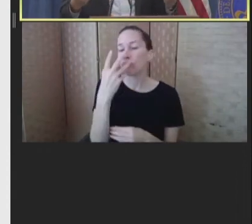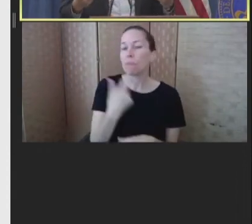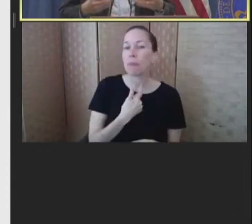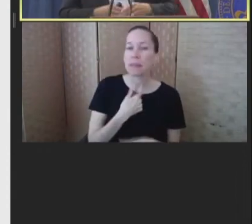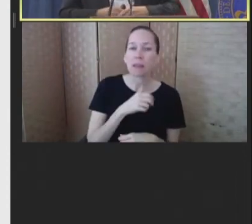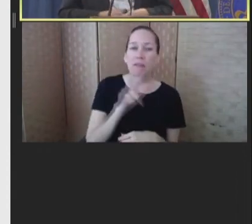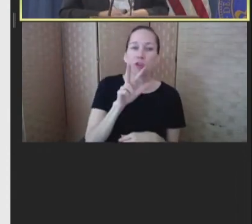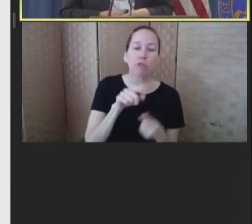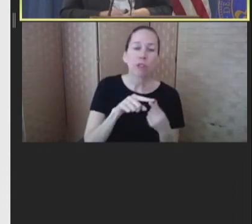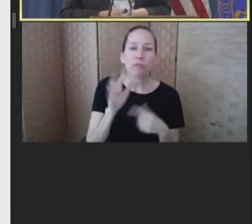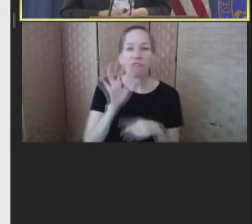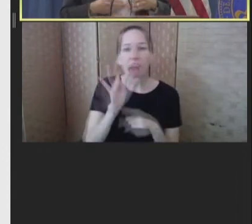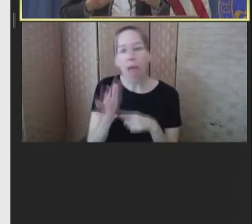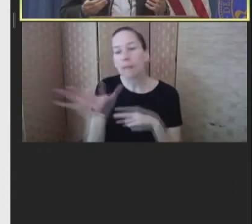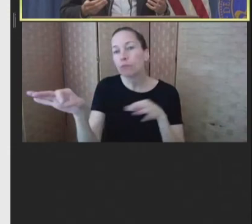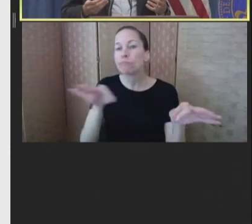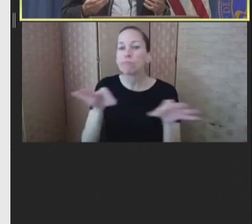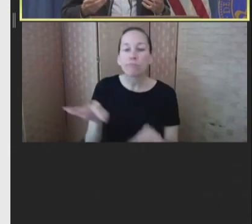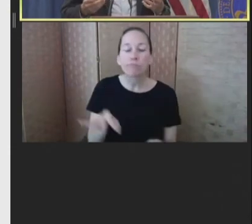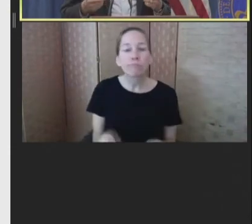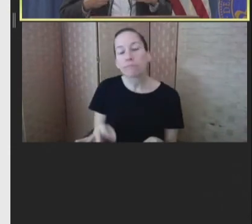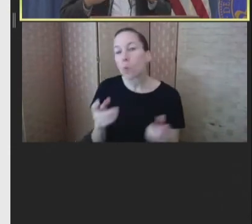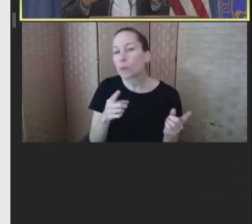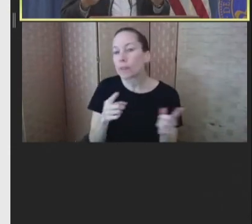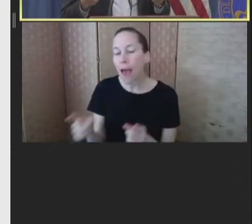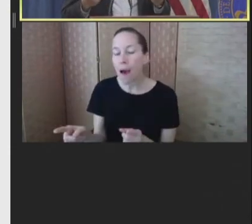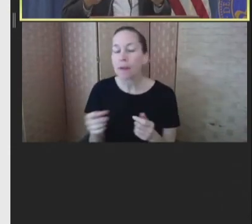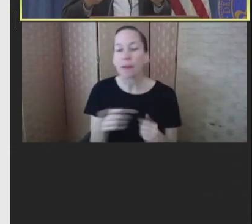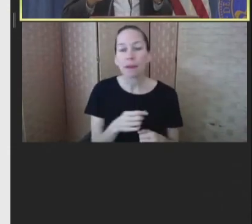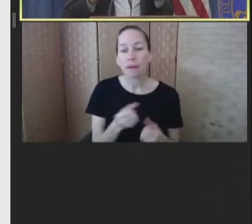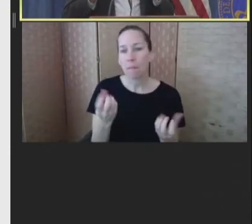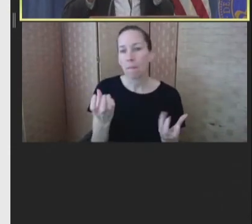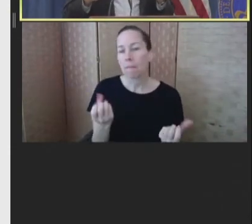at any given point. Lots of press releases with a -- with an atmosphere of just basically open